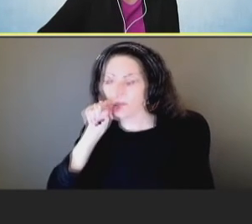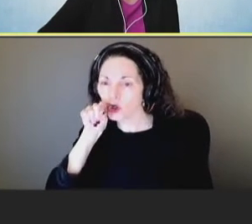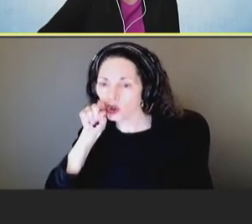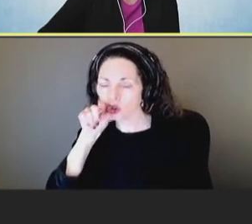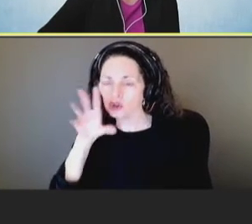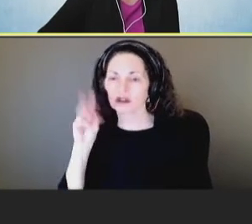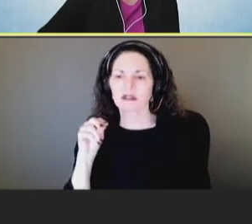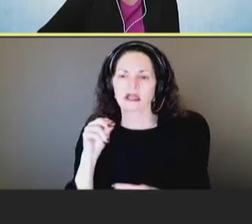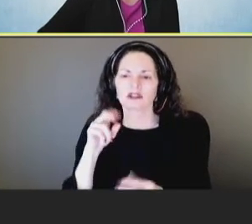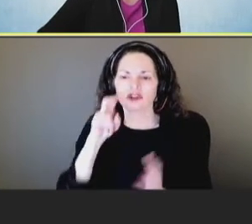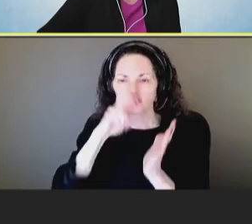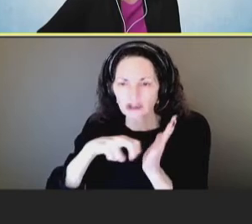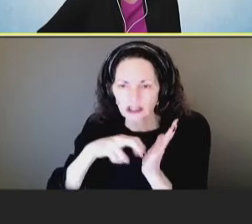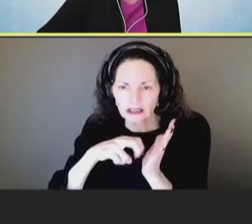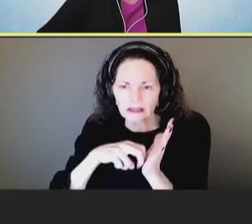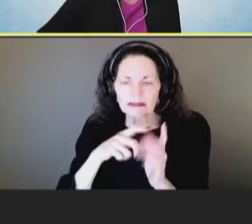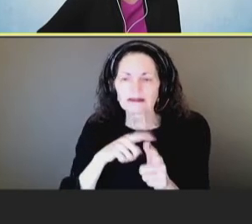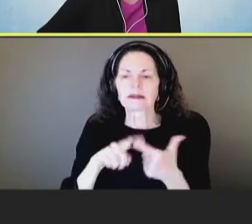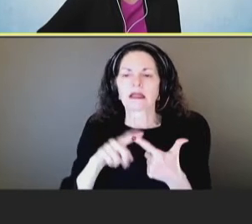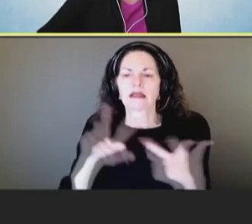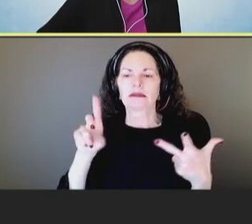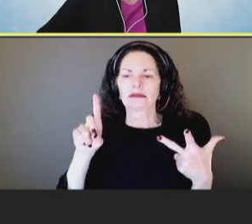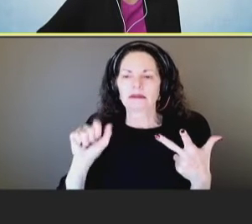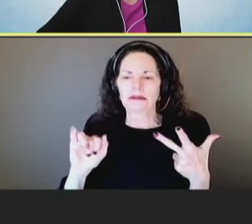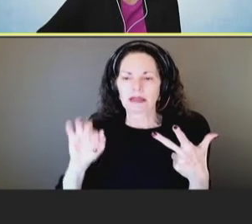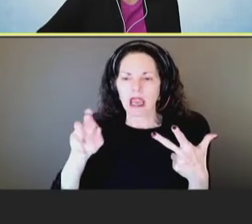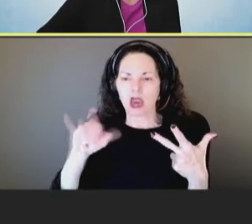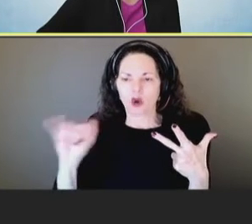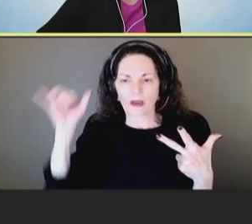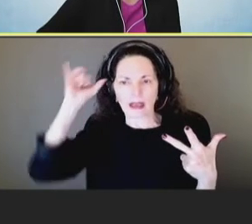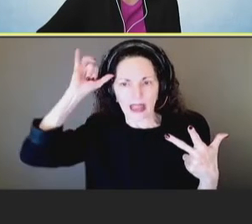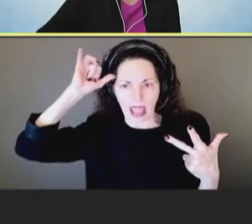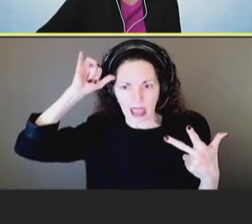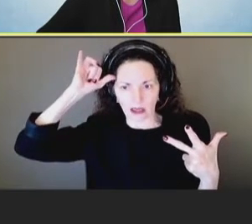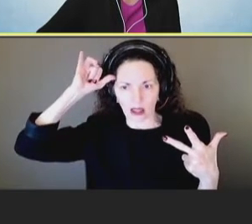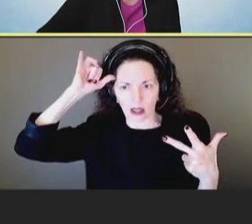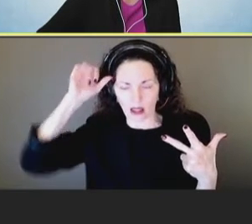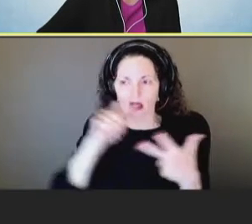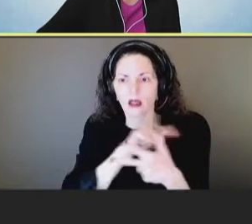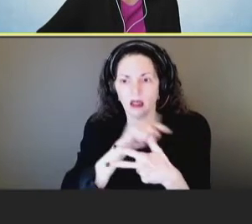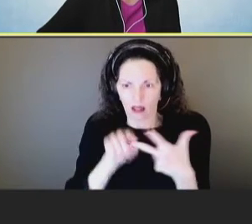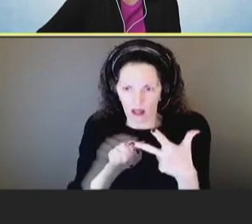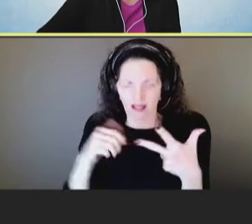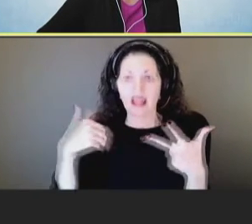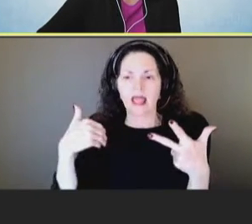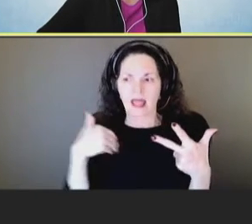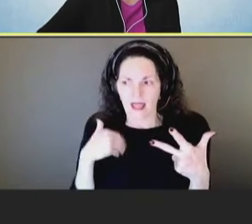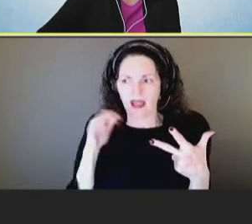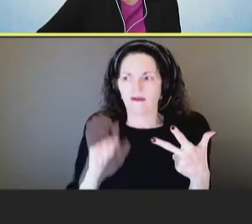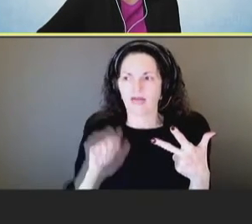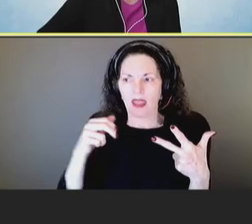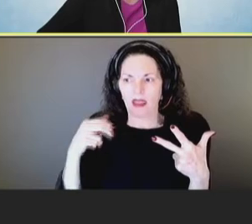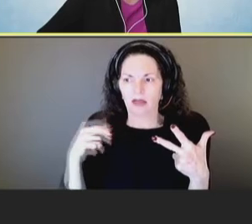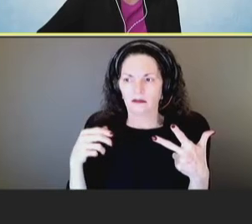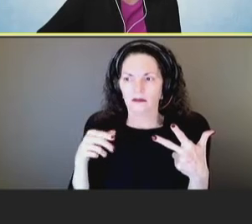as well as the dairy cattle, GSK and CSL Seqirus are both running clinical trials testing their